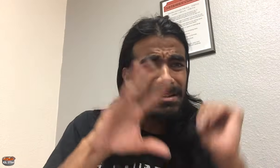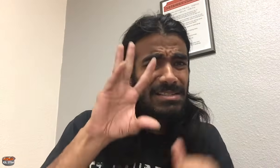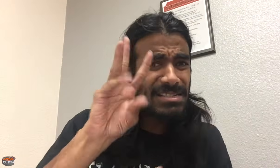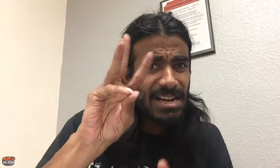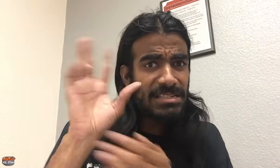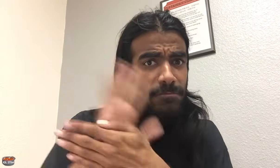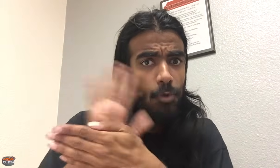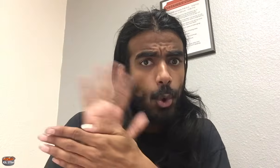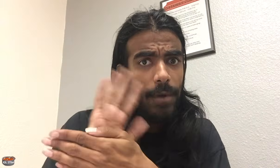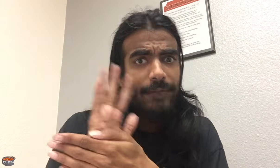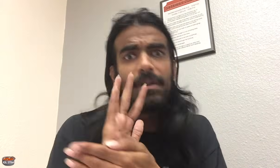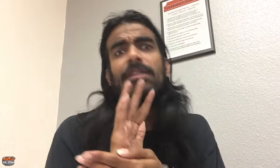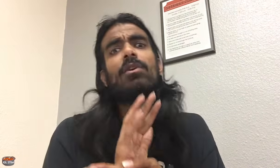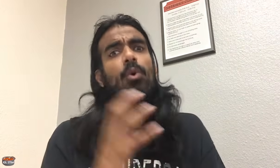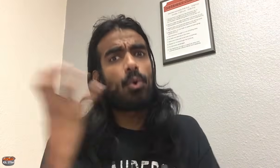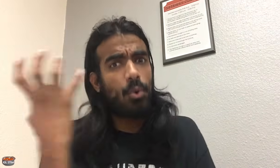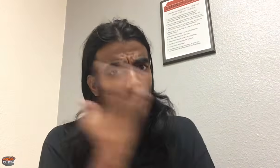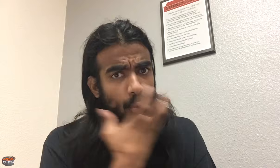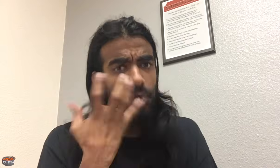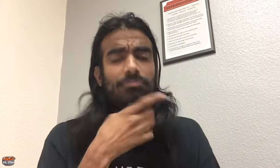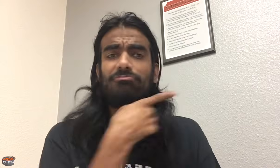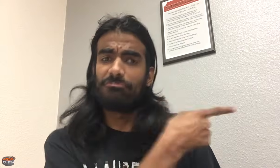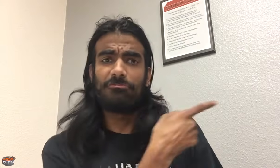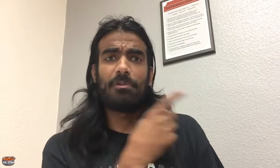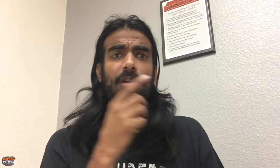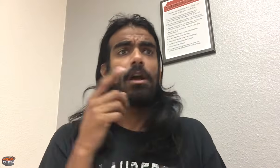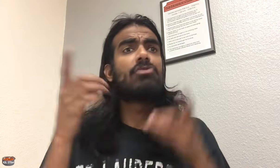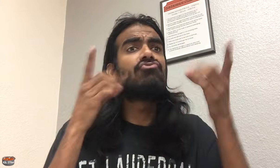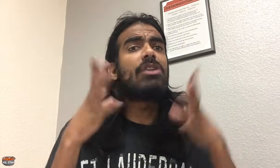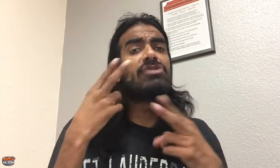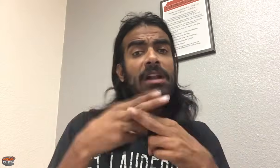they've made more than 6 movies now, which is great!